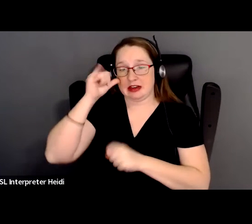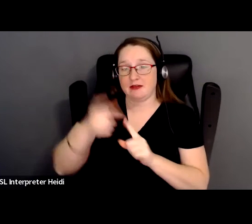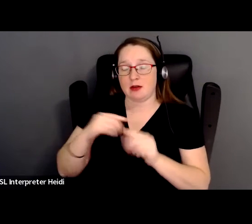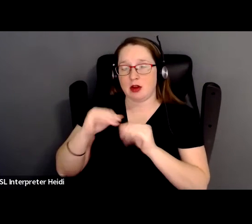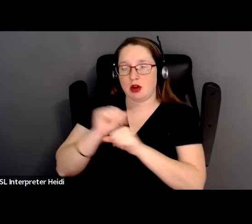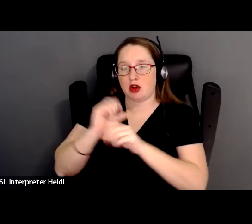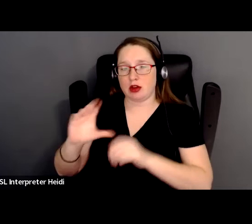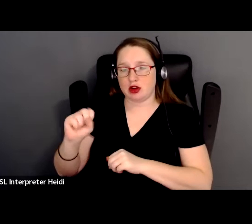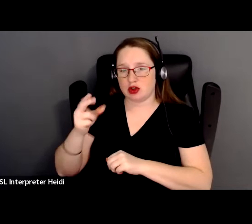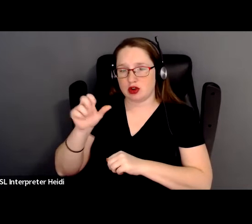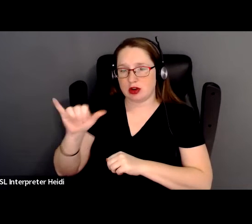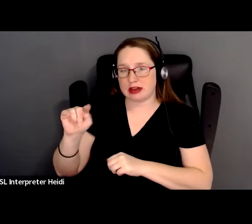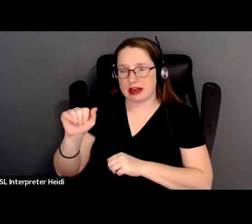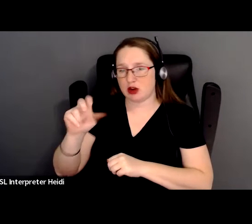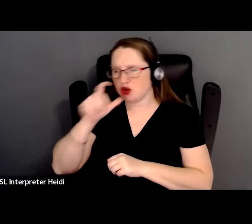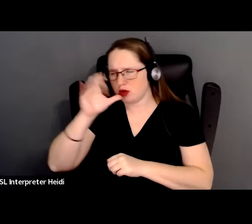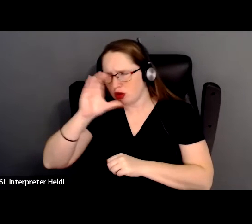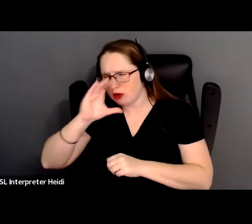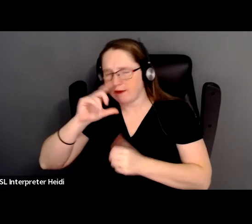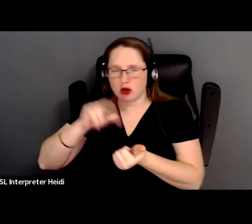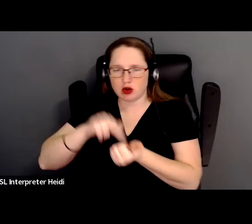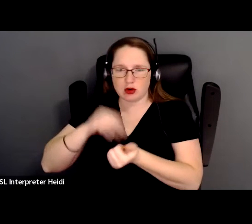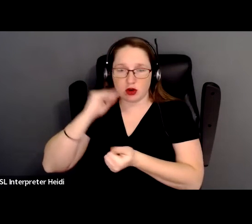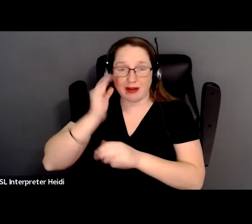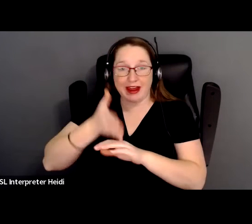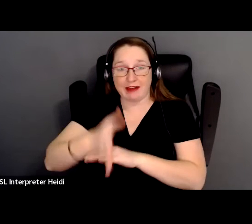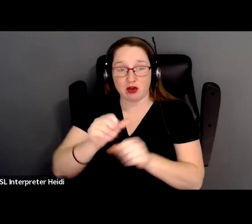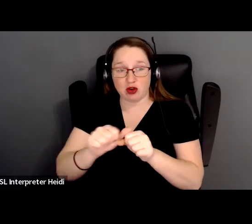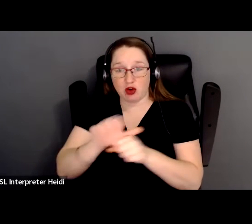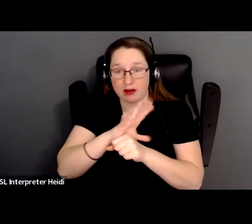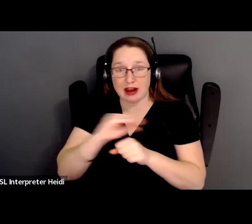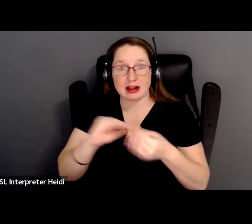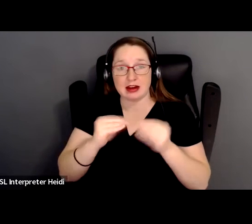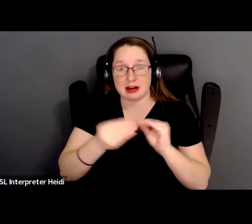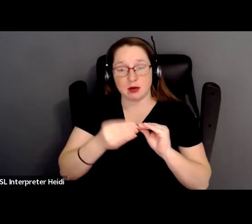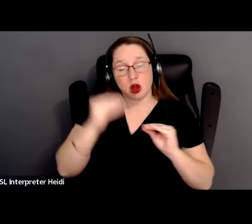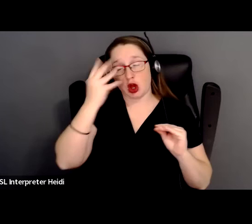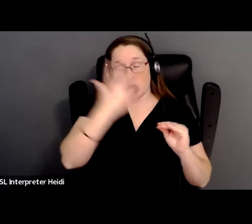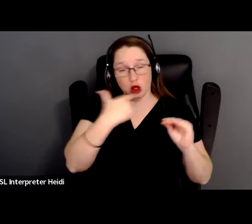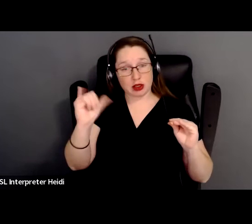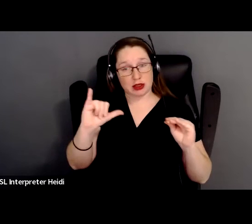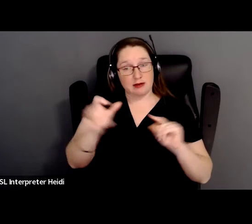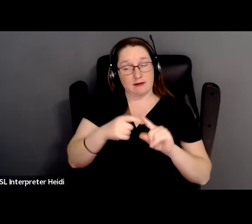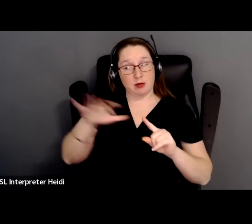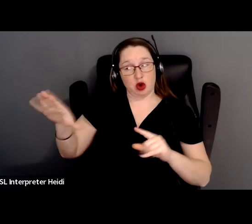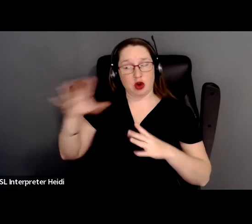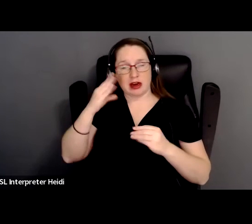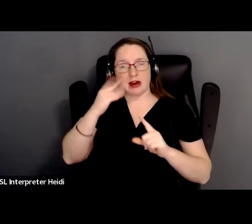at nursing homes after Kovat, and the number of it looks like from her data from her analysis